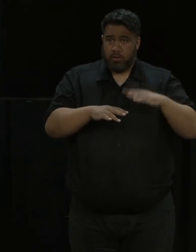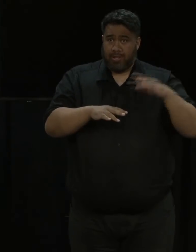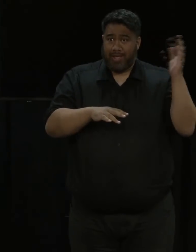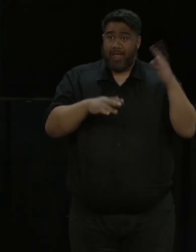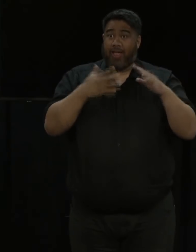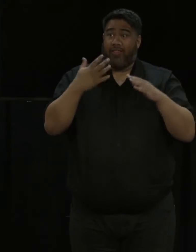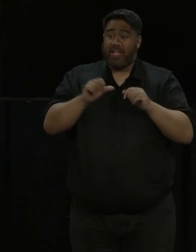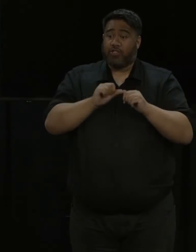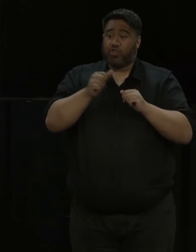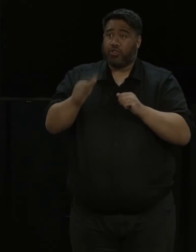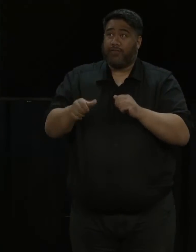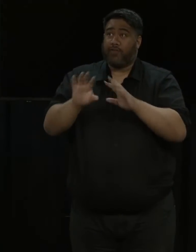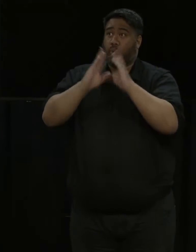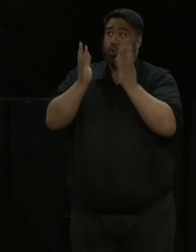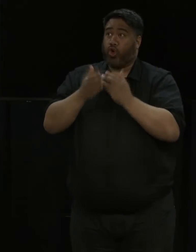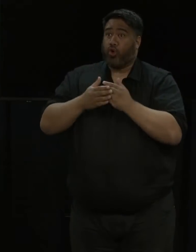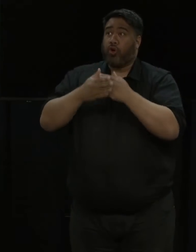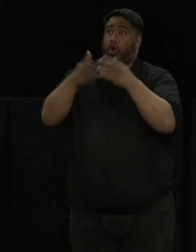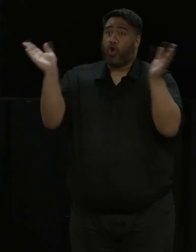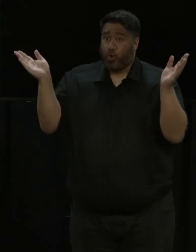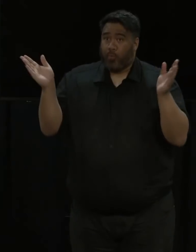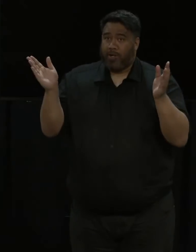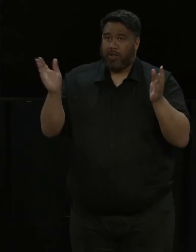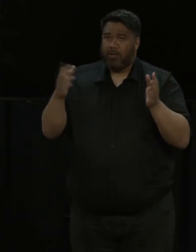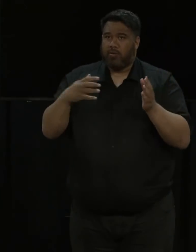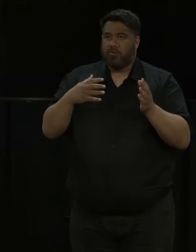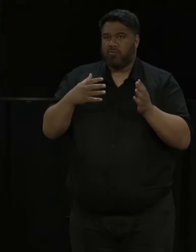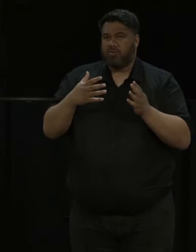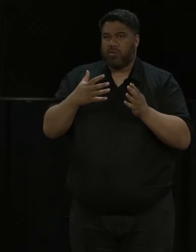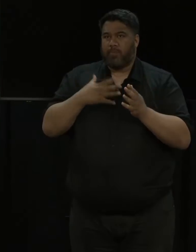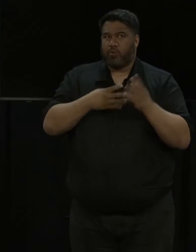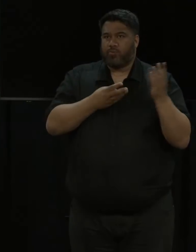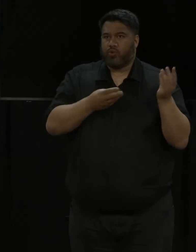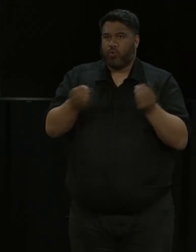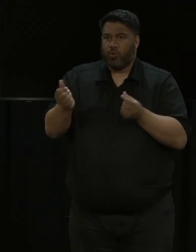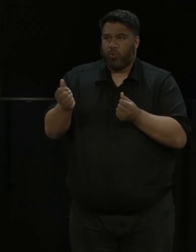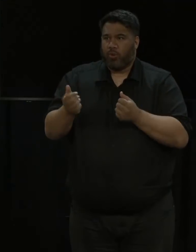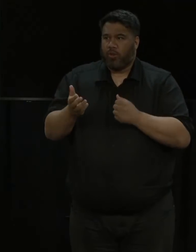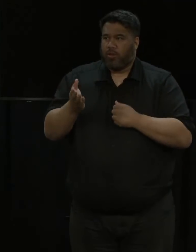Australia is it will open up more space in that month between when the rest of the world offers up and MiQ, which